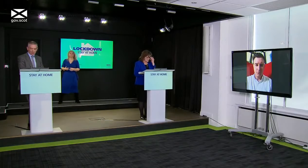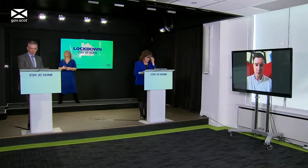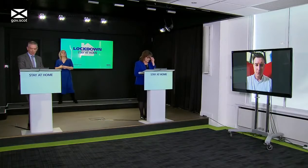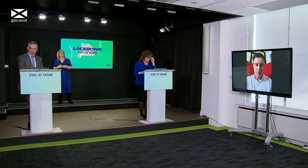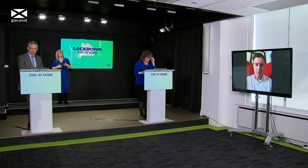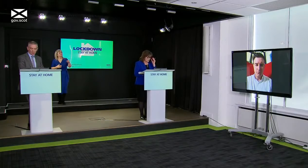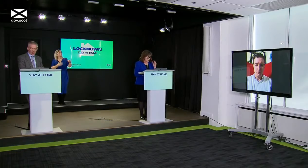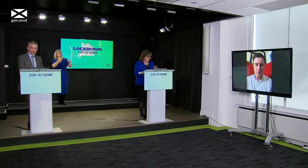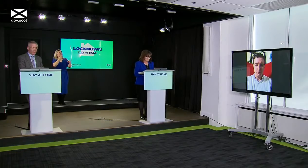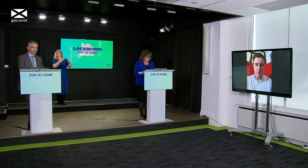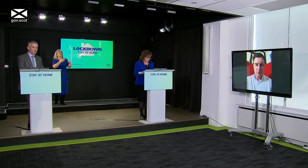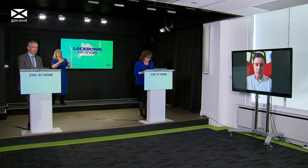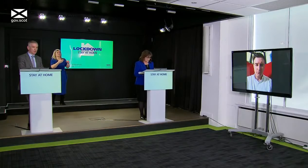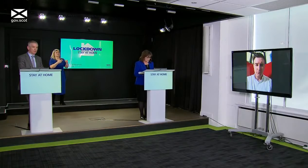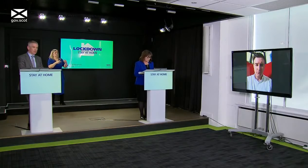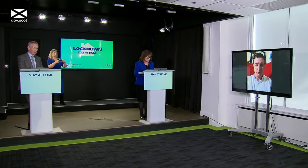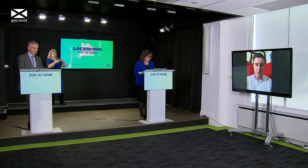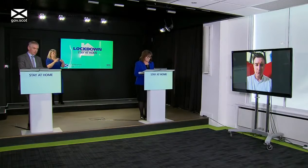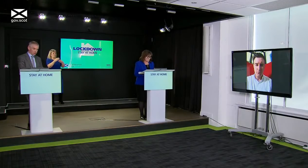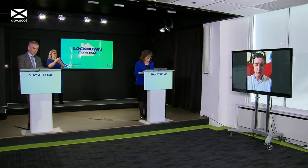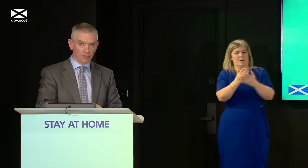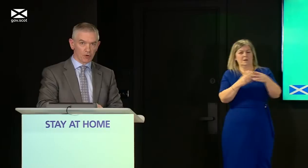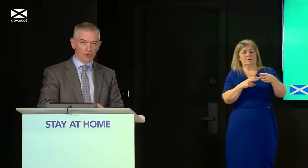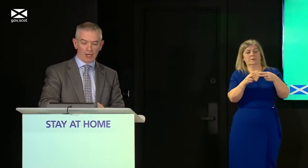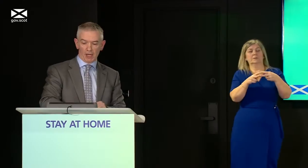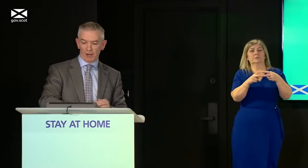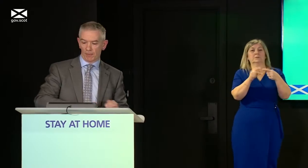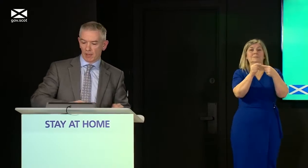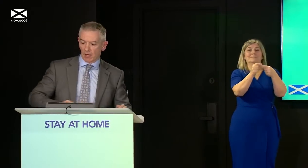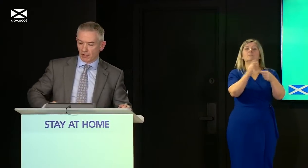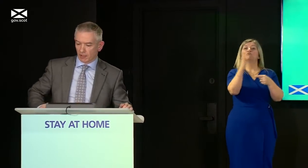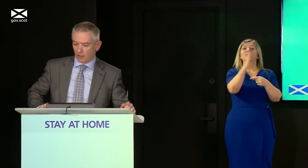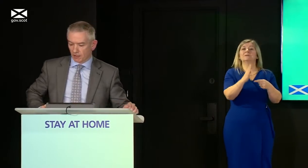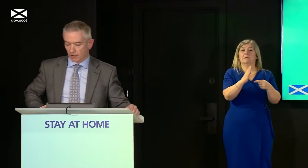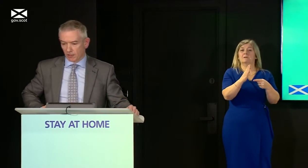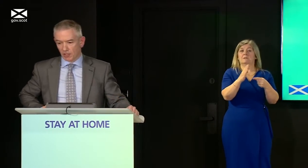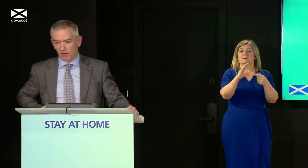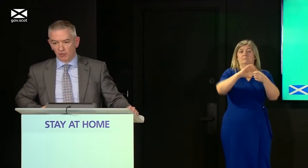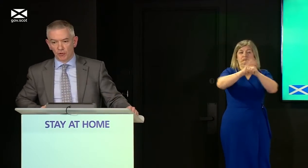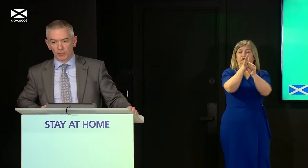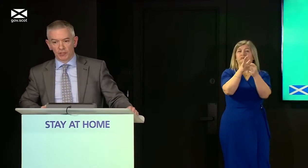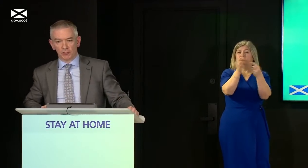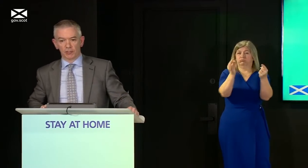question if we deal with the brazilian variant first of all um the the travelers who returned